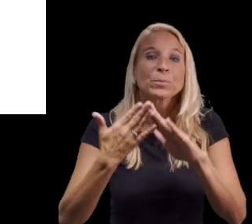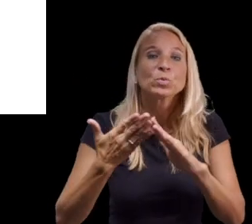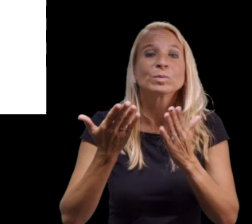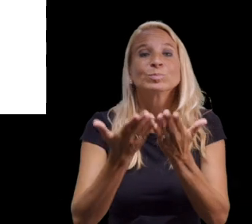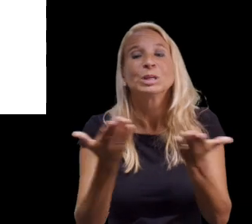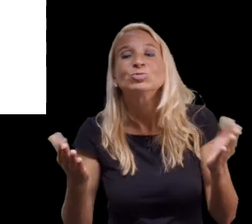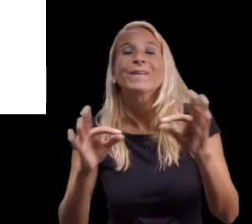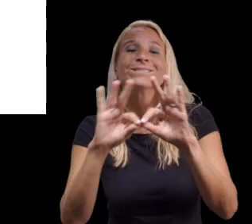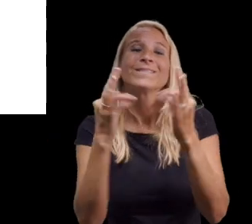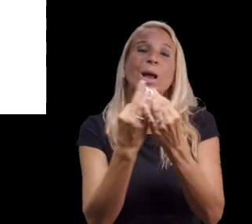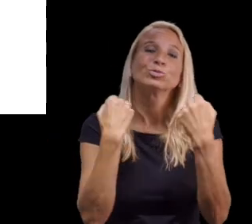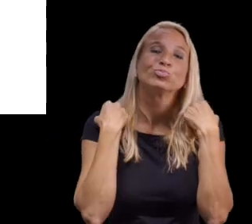and family strengths.